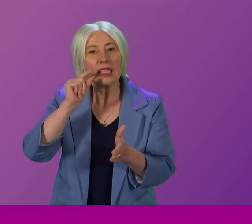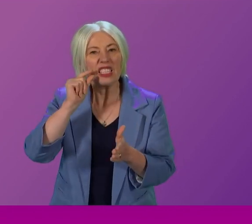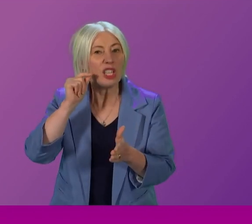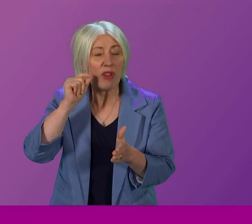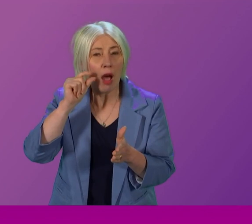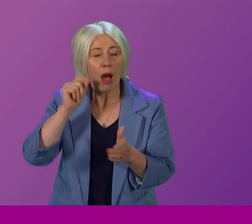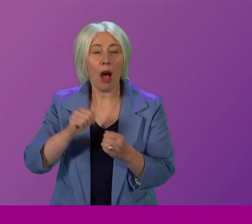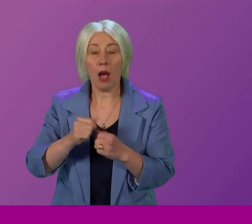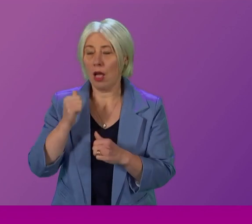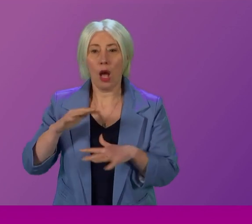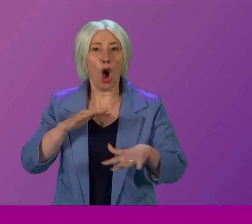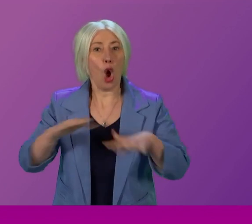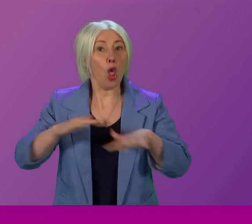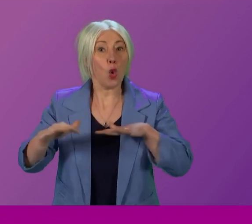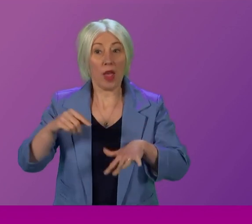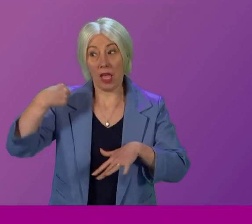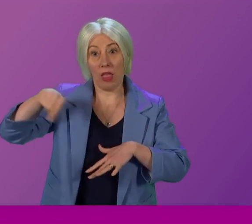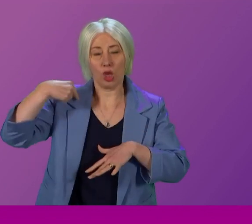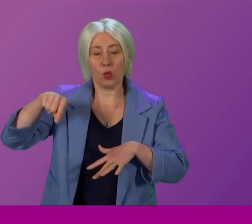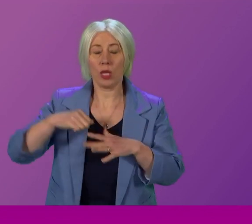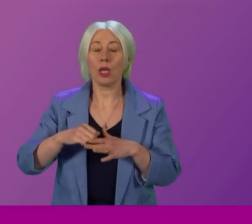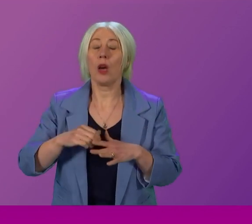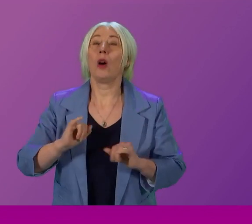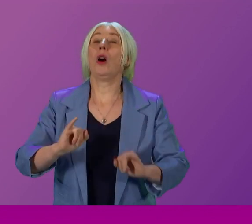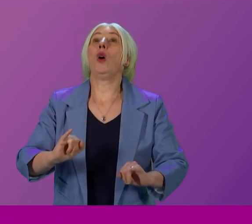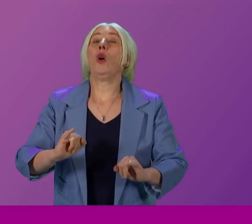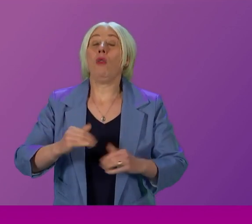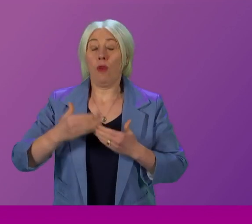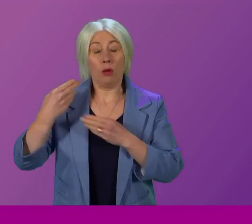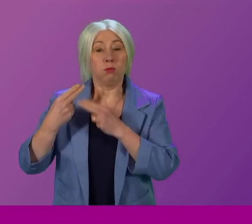earlier this week. The suffering and loss of life will be felt for generations. We